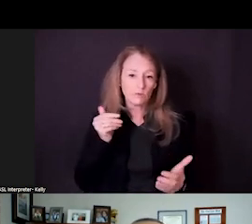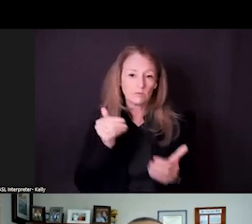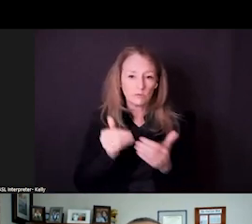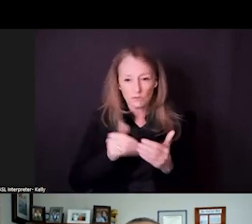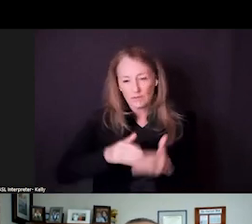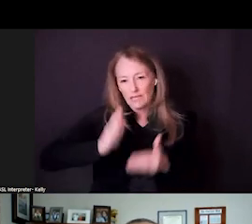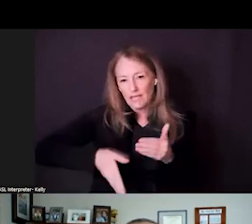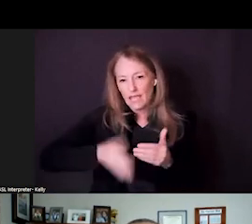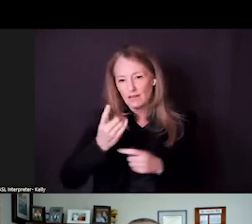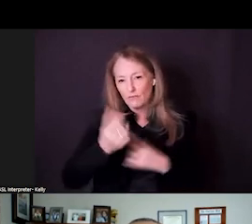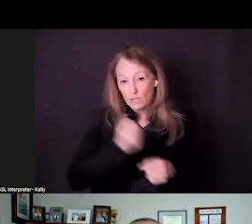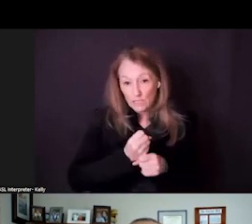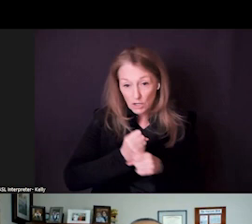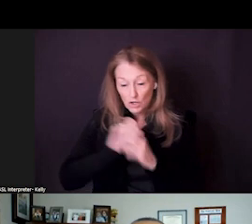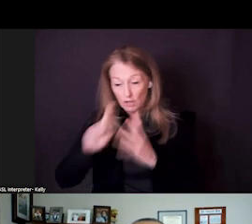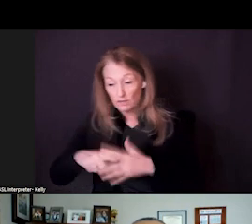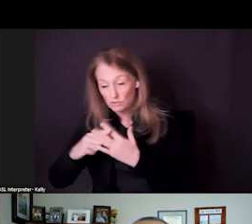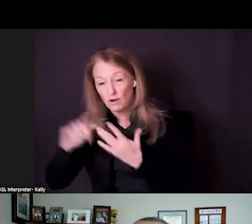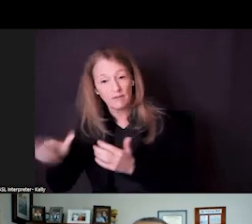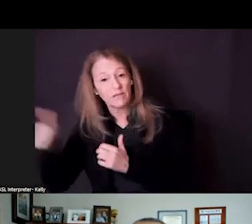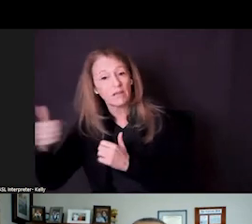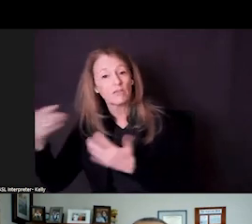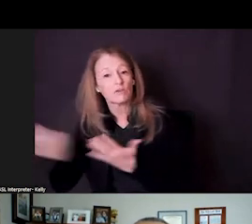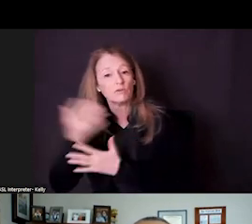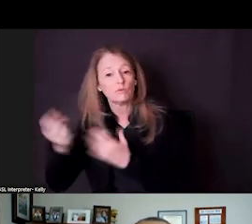AND THE BIRTH OF ANOTHER, I AM THANKFUL FOR MANY THINGS. I